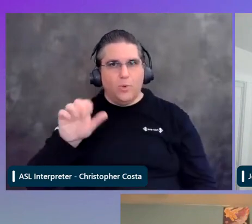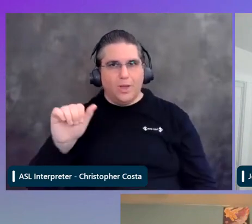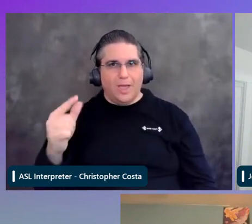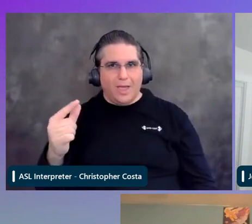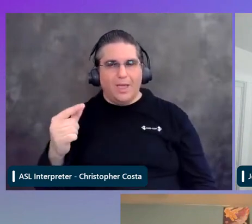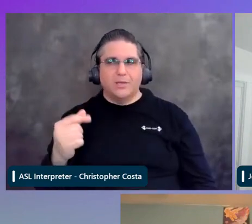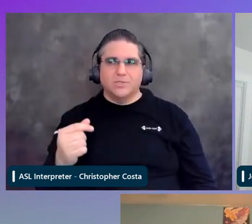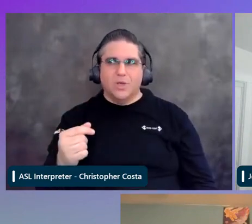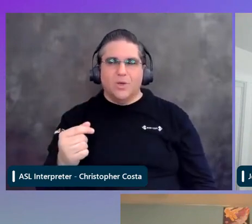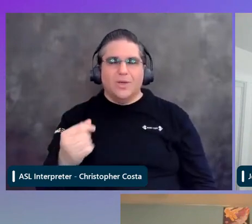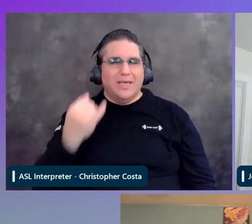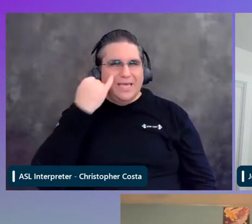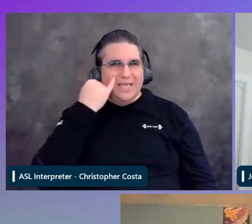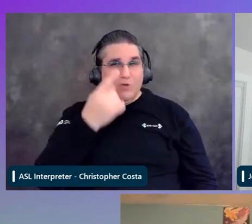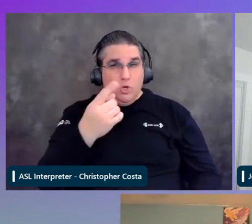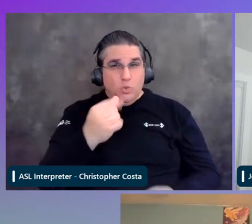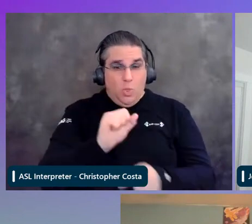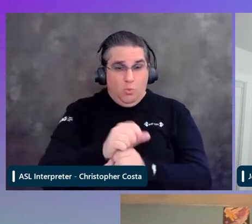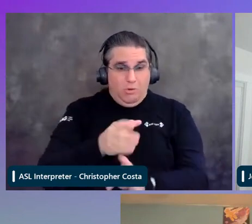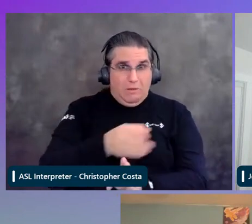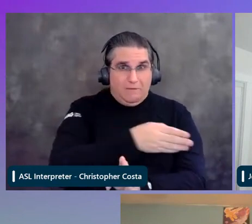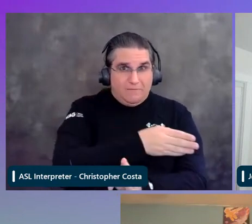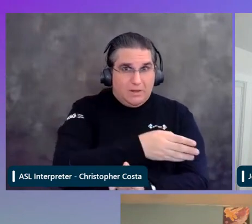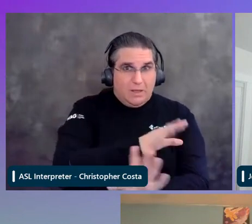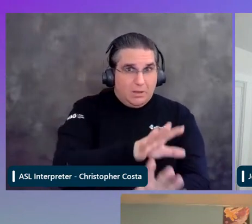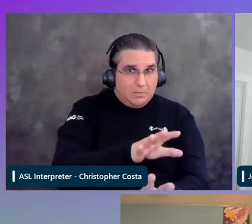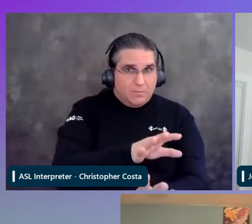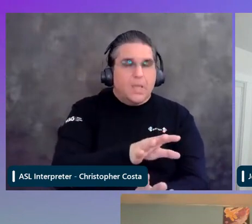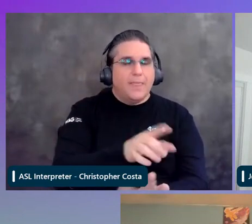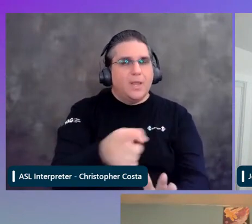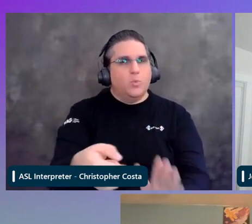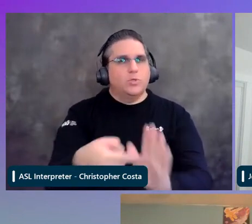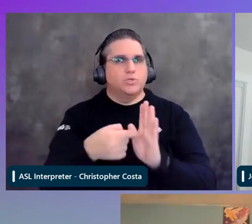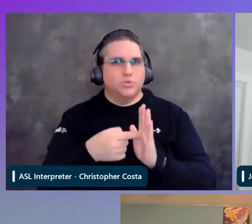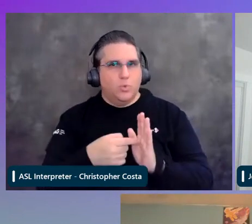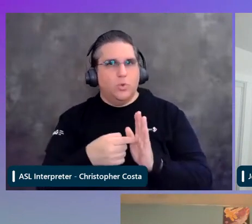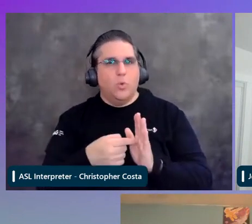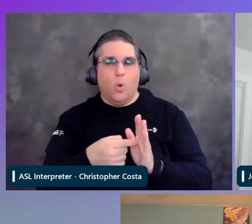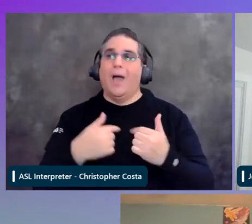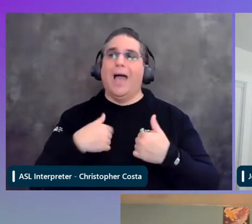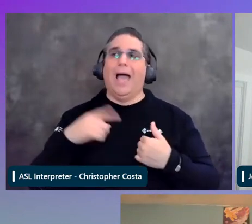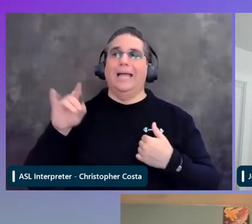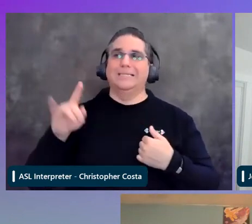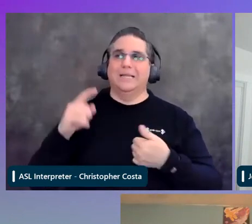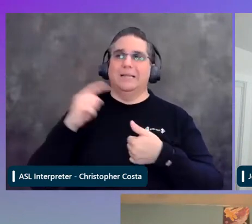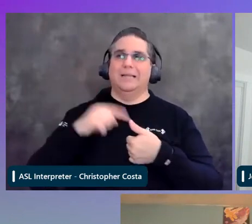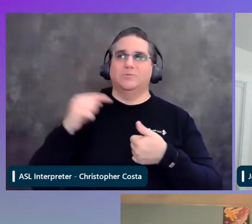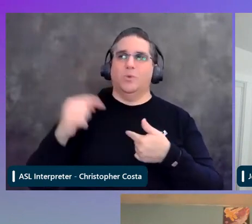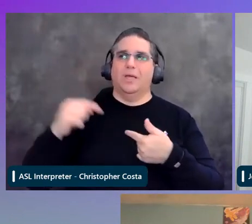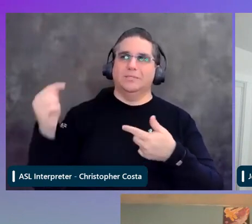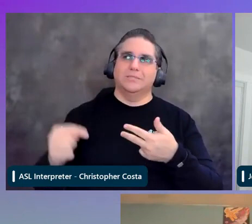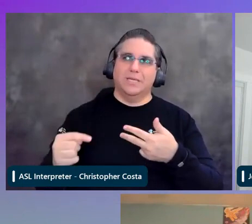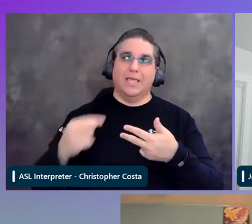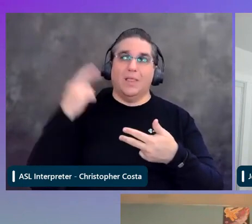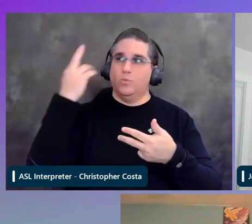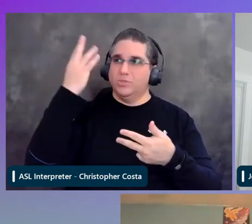up front, work, you can kind of show you, okay, I did x, y, Z